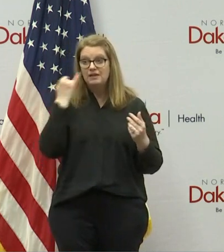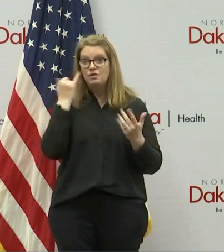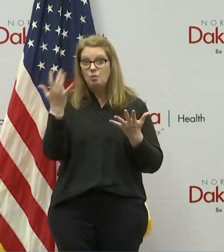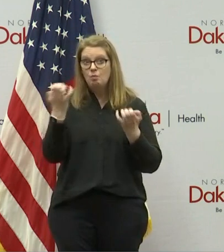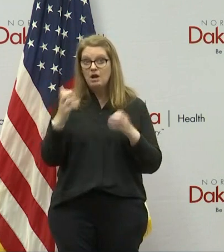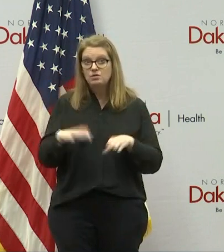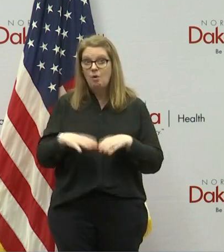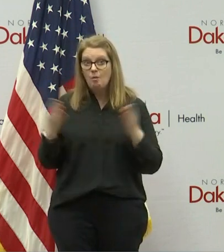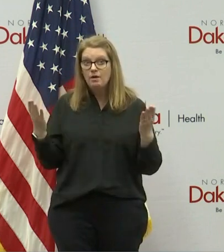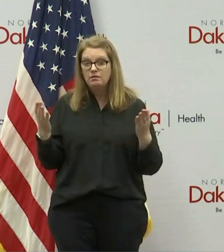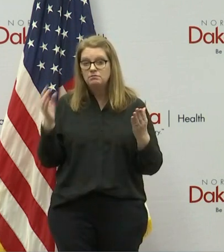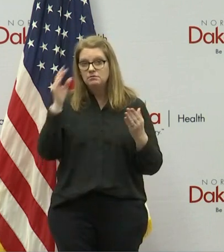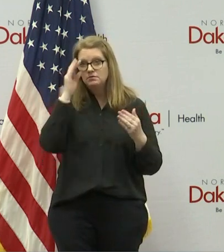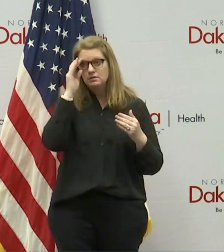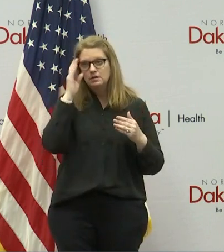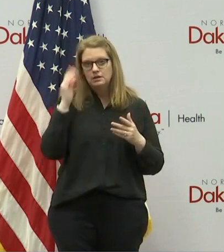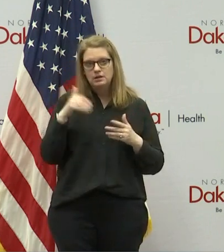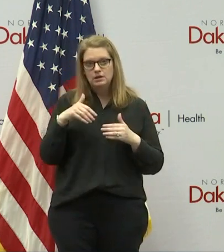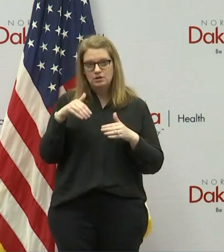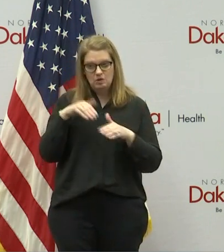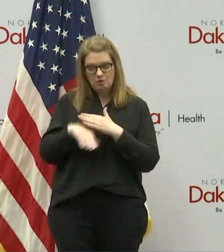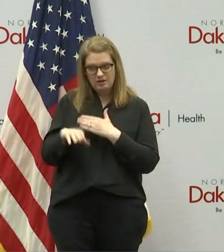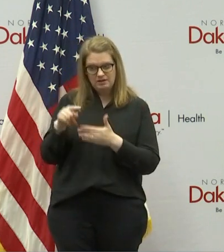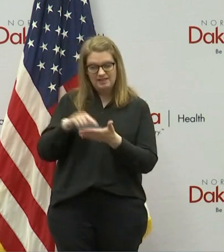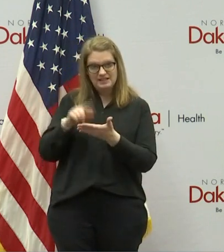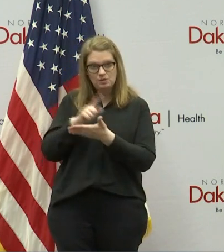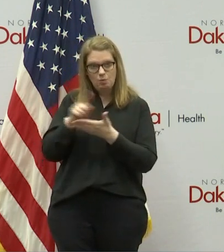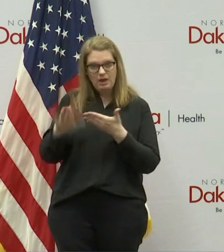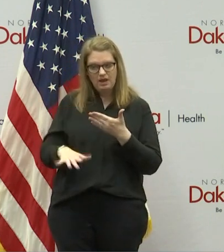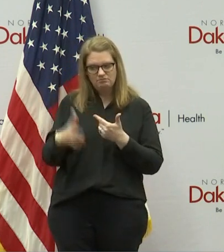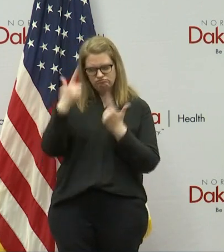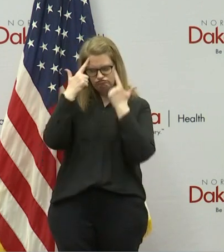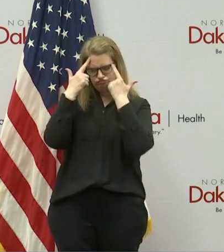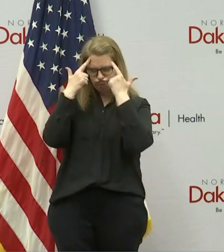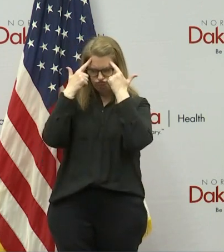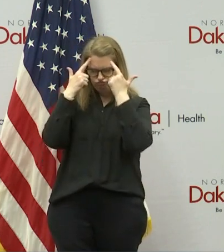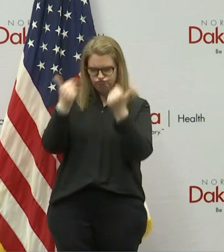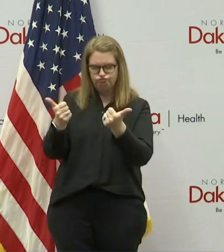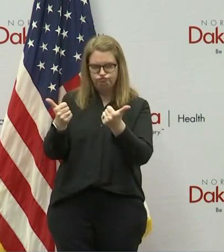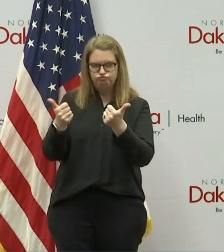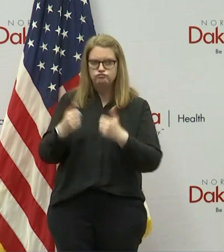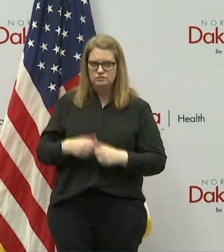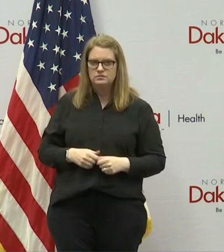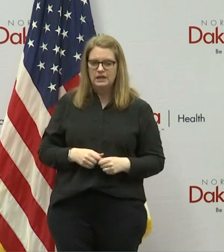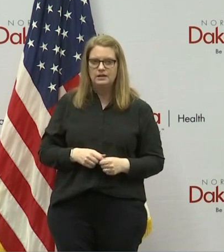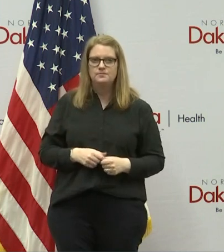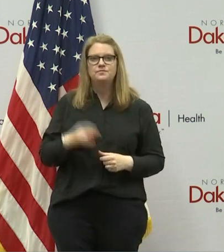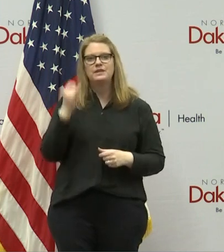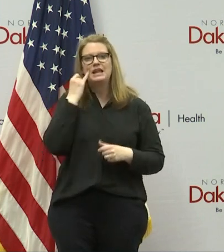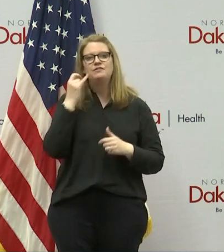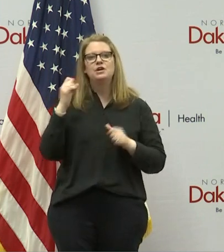ALL VOLUNTARY. YOU'RE NOT REQUIRED TO OPEN THIS WEEKEND, BUT IF YOU CHOOSE TO